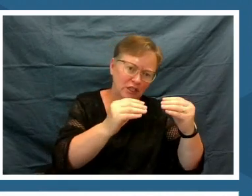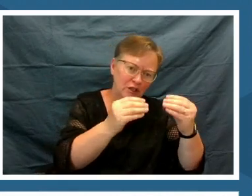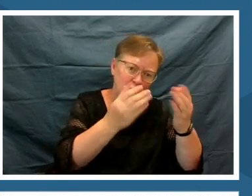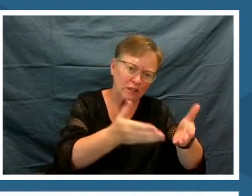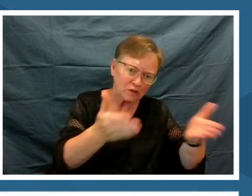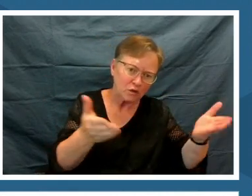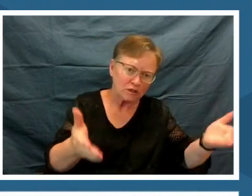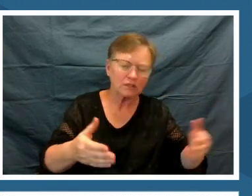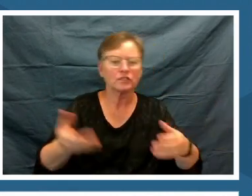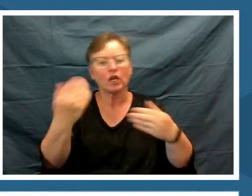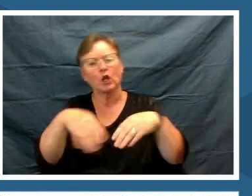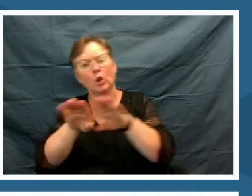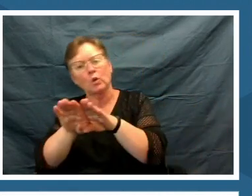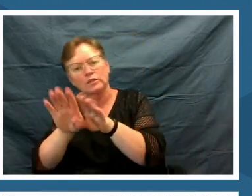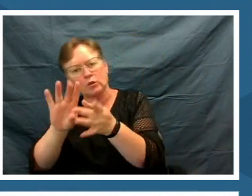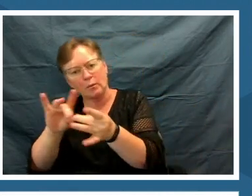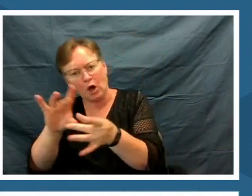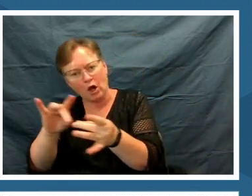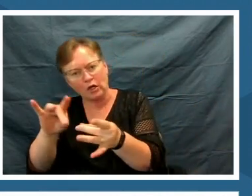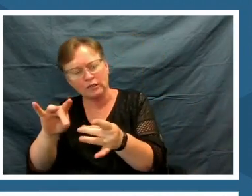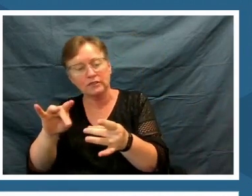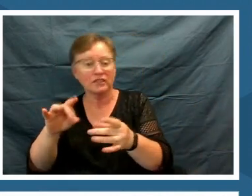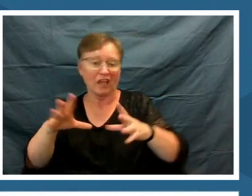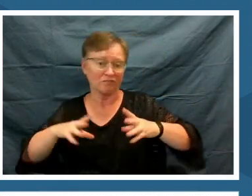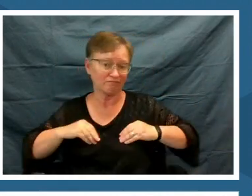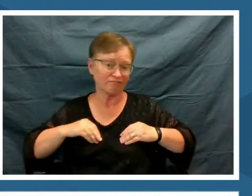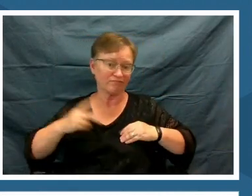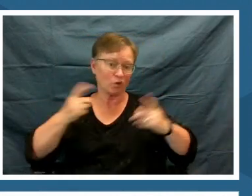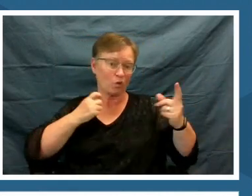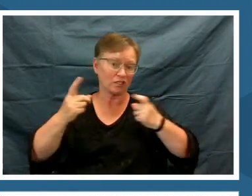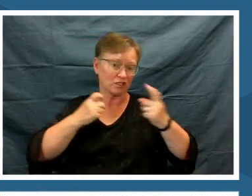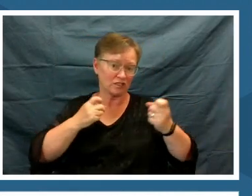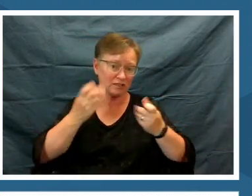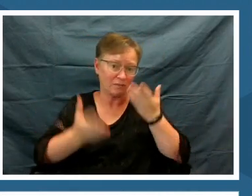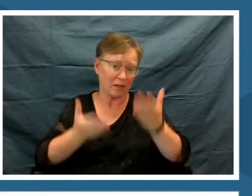you know field some questions that you